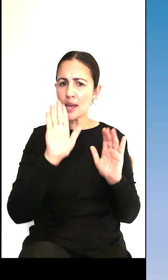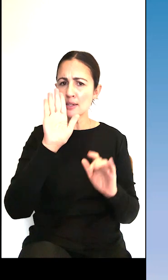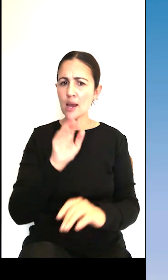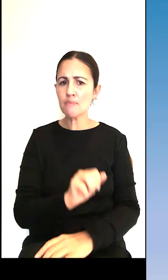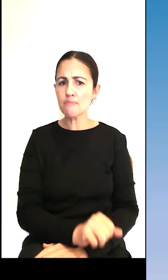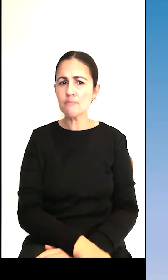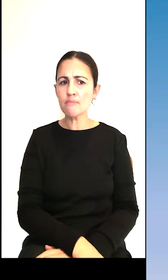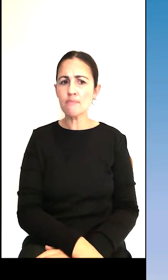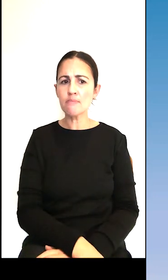Go ahead Mariana.